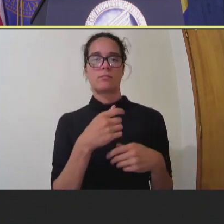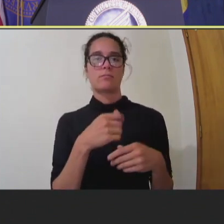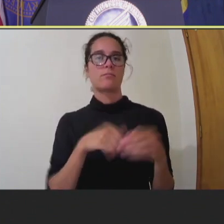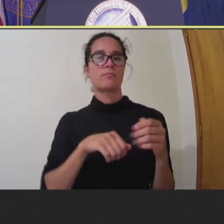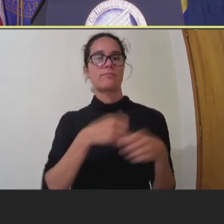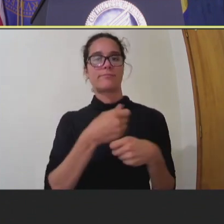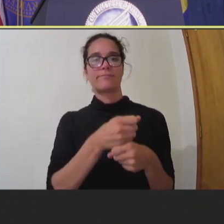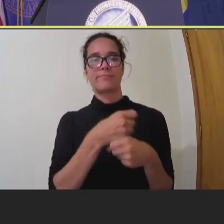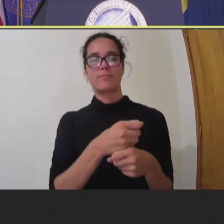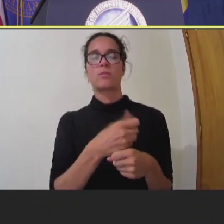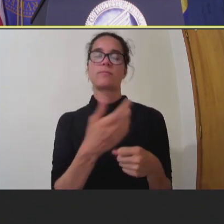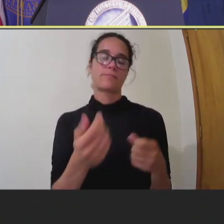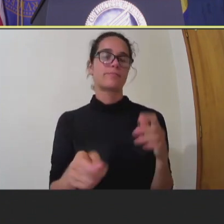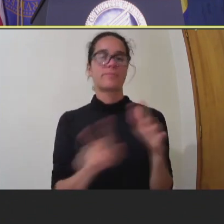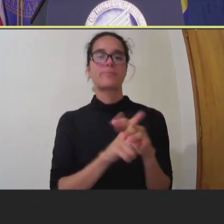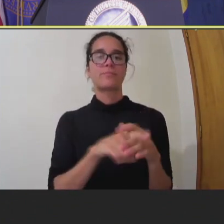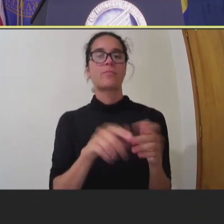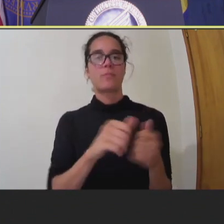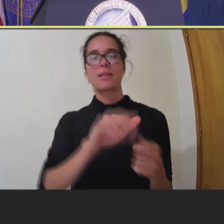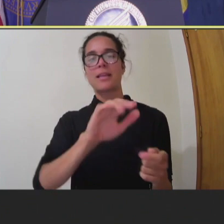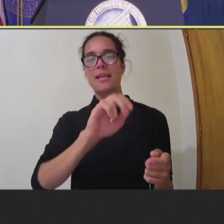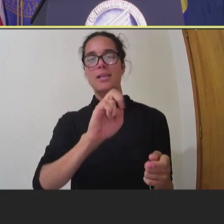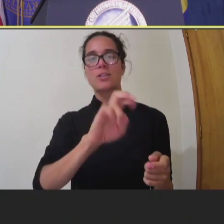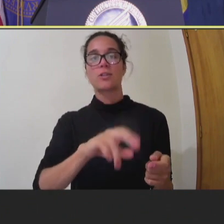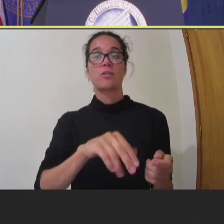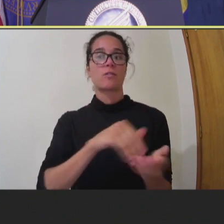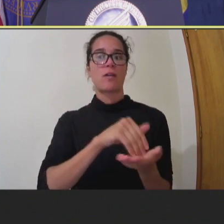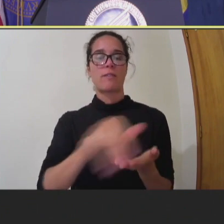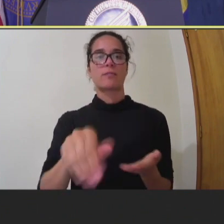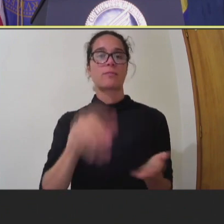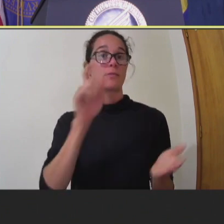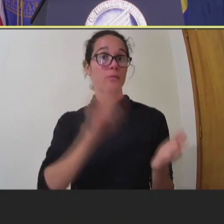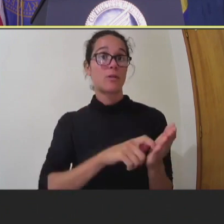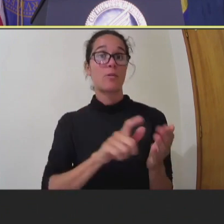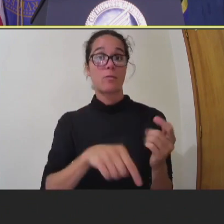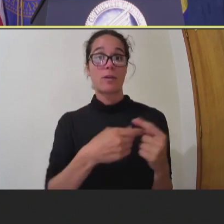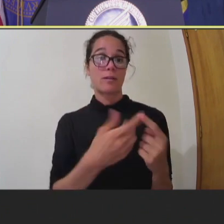What you see on the right is when we vaccinate these mice with ADVAC, we can actually correct